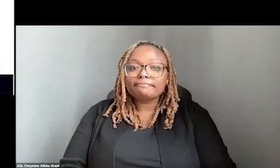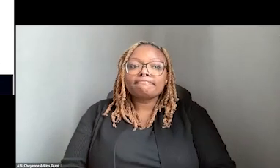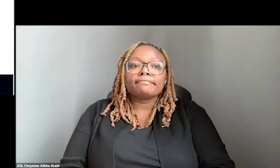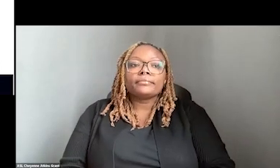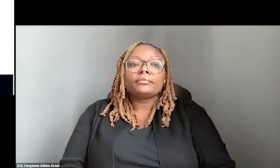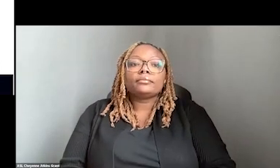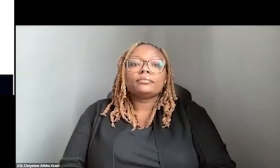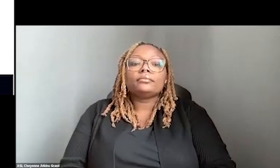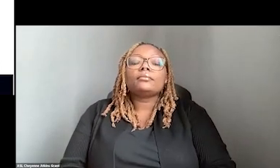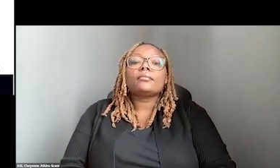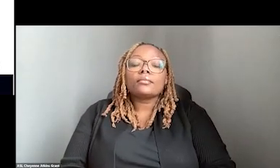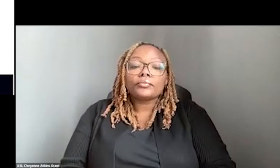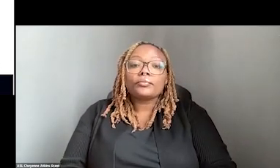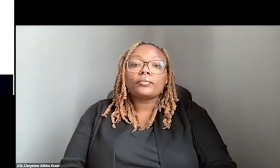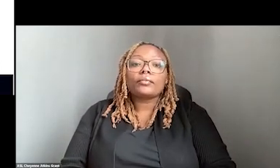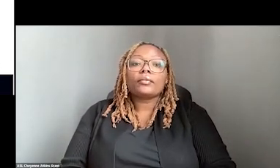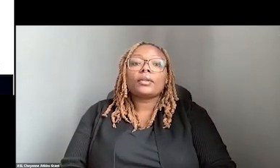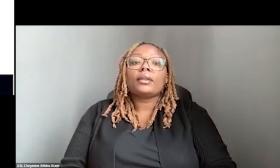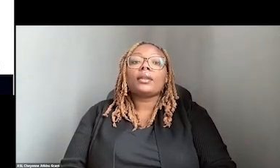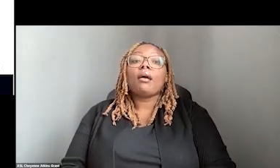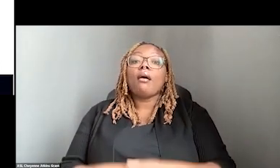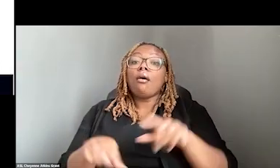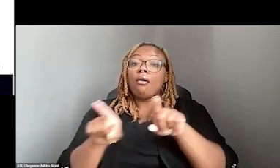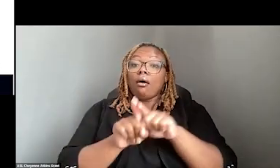And also we've done a lot of work to remove the beta